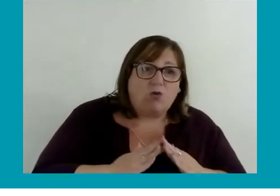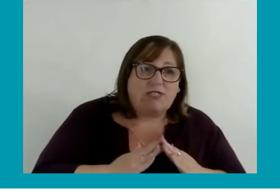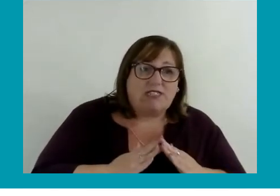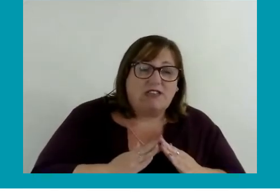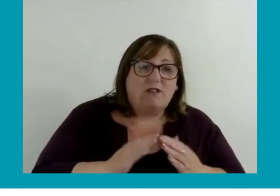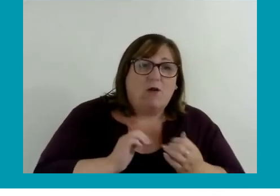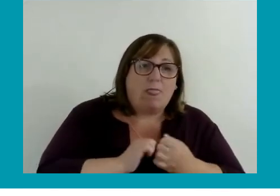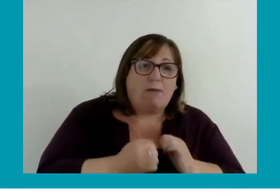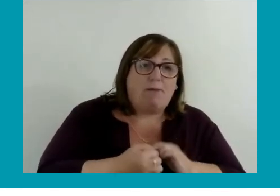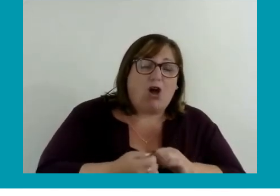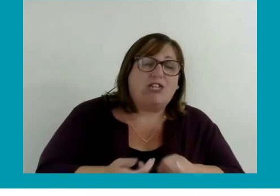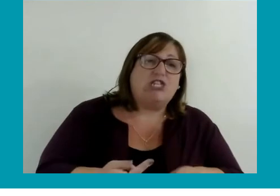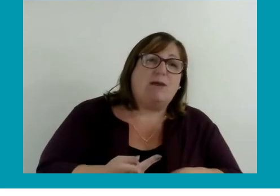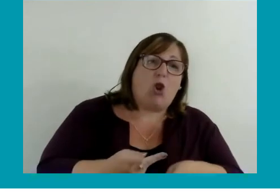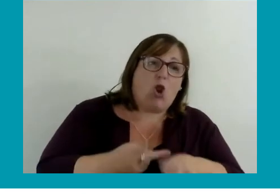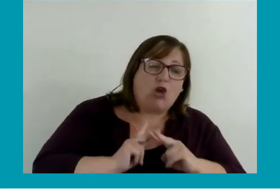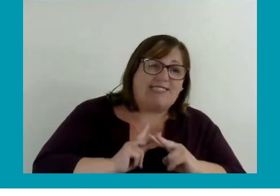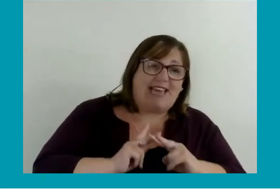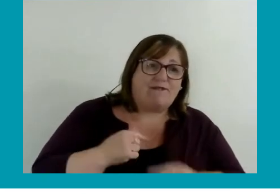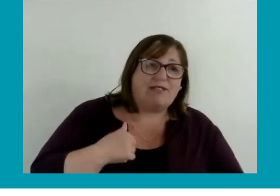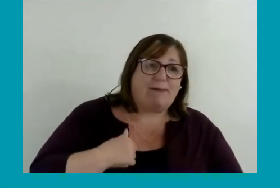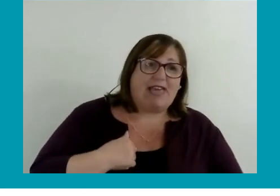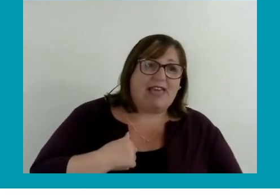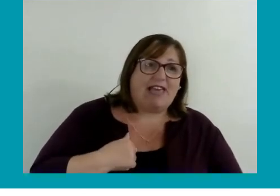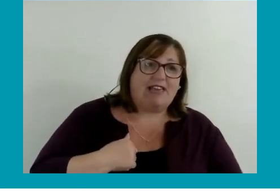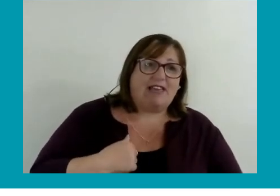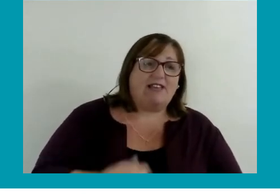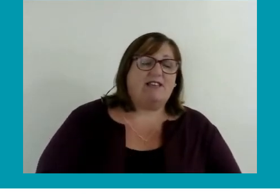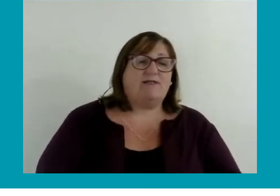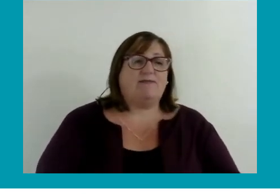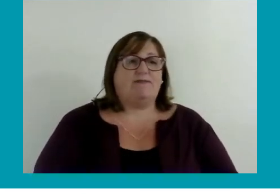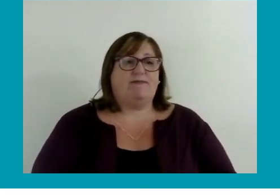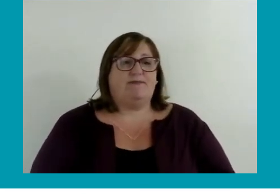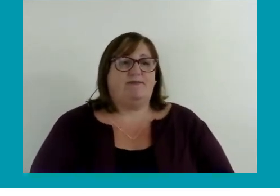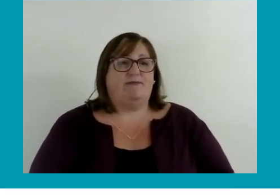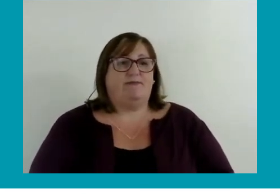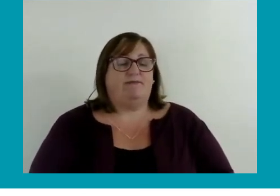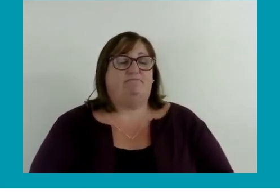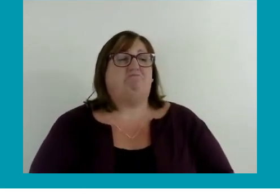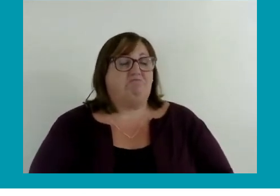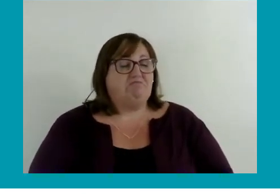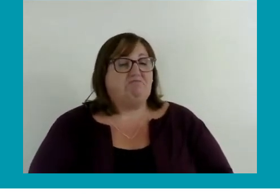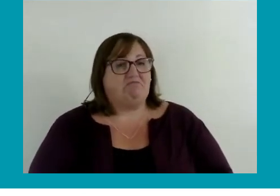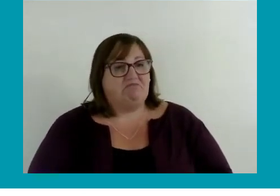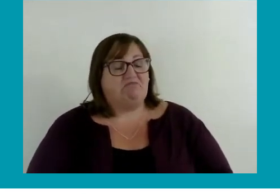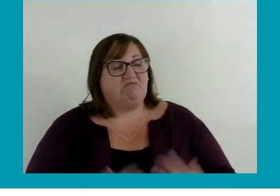fantastic and i think this talks to the fact that we we are all partners we all have to get involved